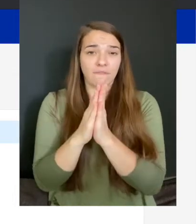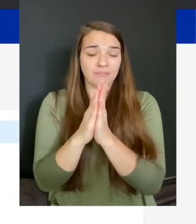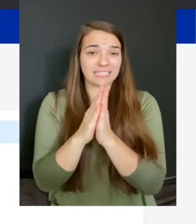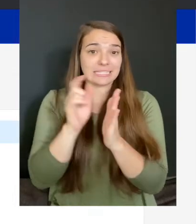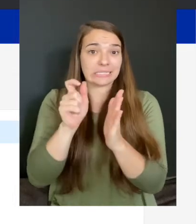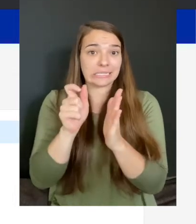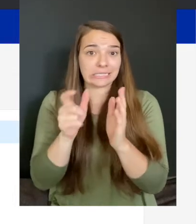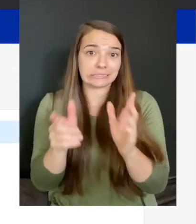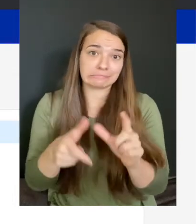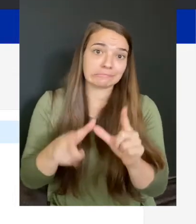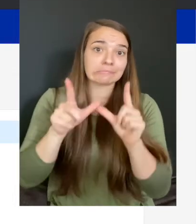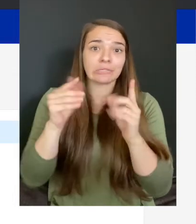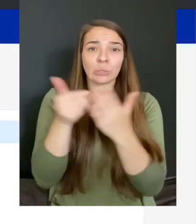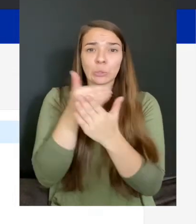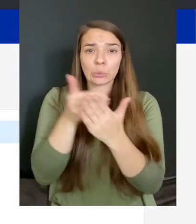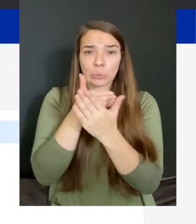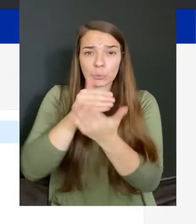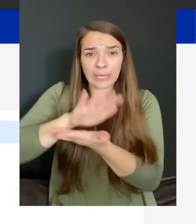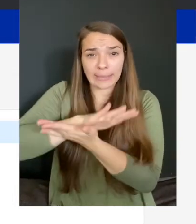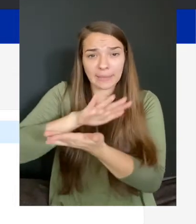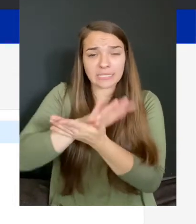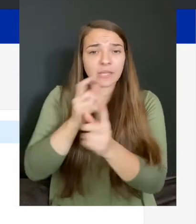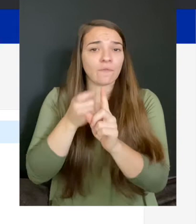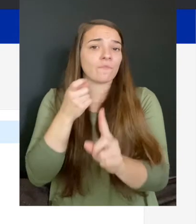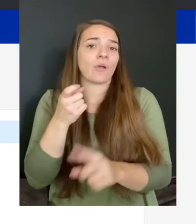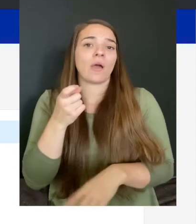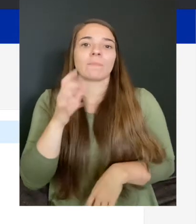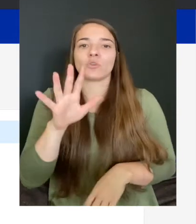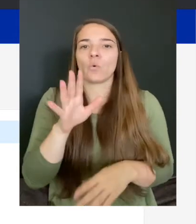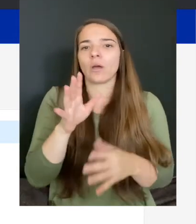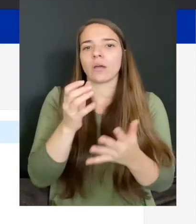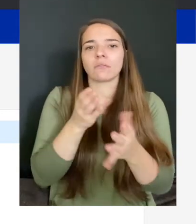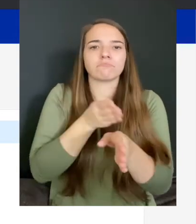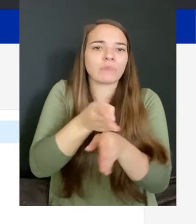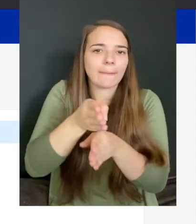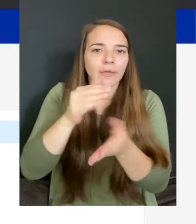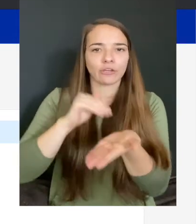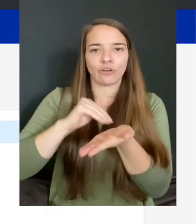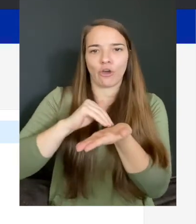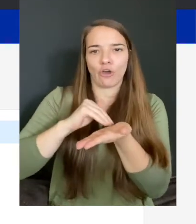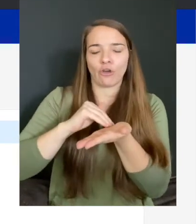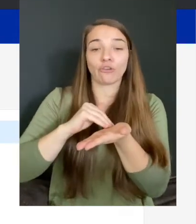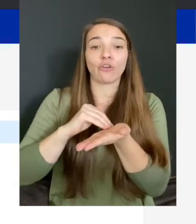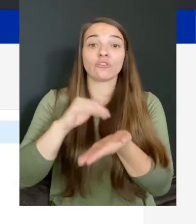or new documentation from... Let's say your primary doctor, once you get that from your